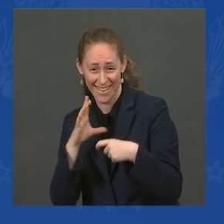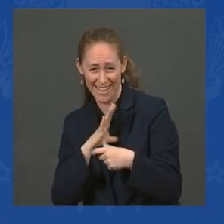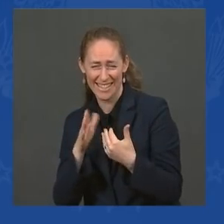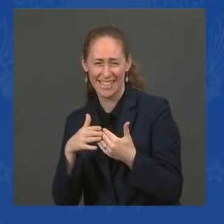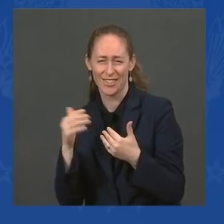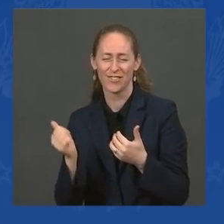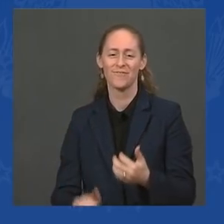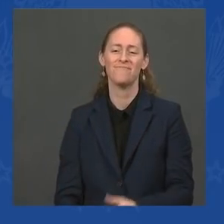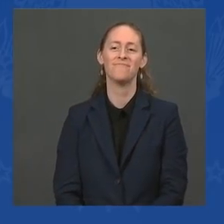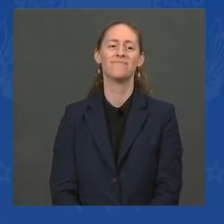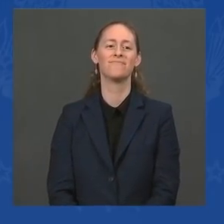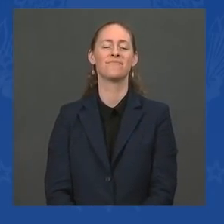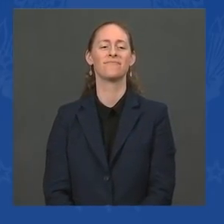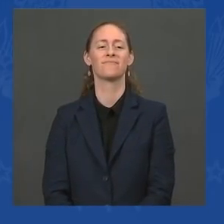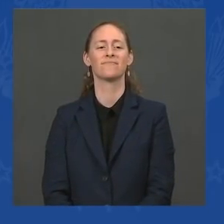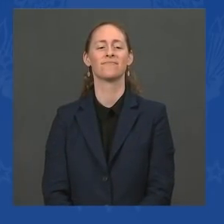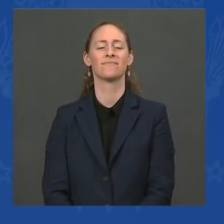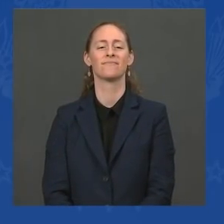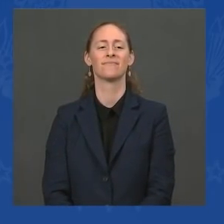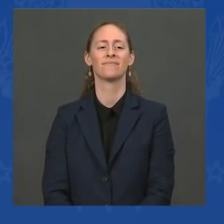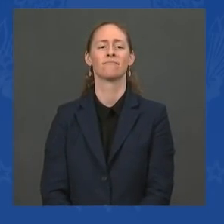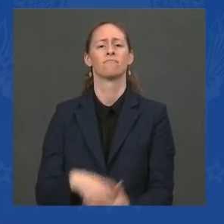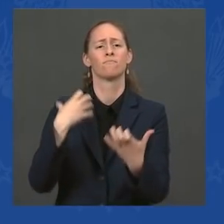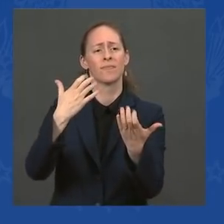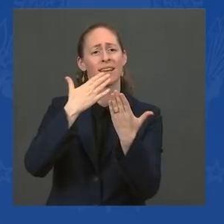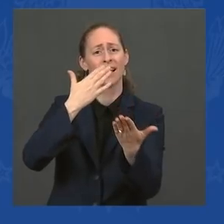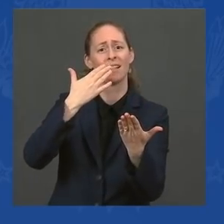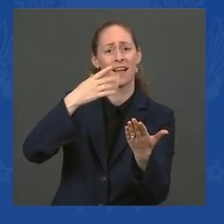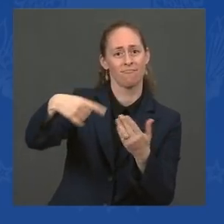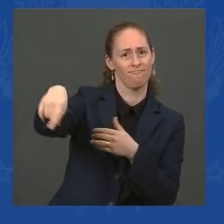I want to thank our participants that are here, as well as those who are on Zoom.